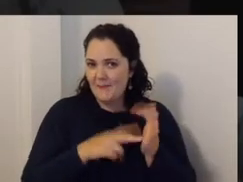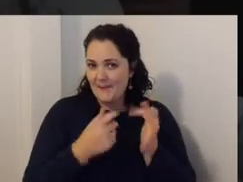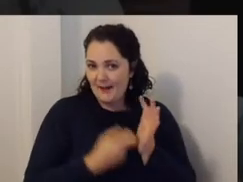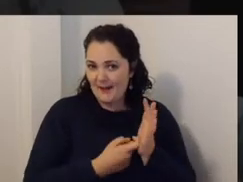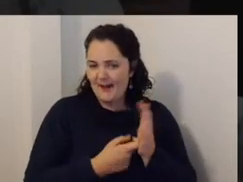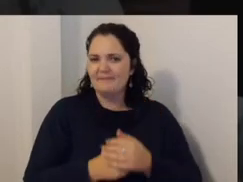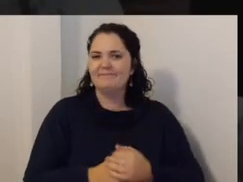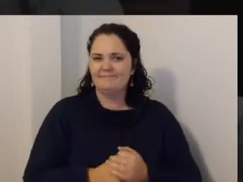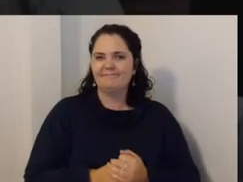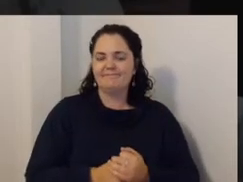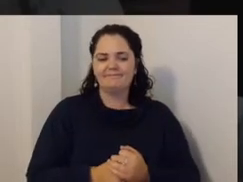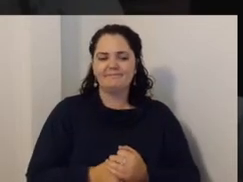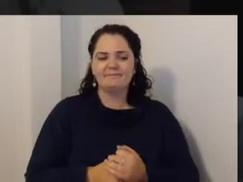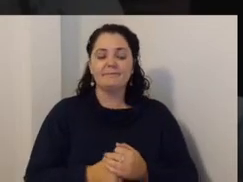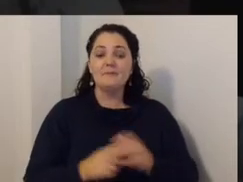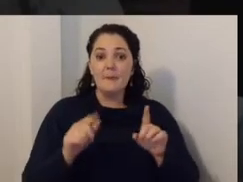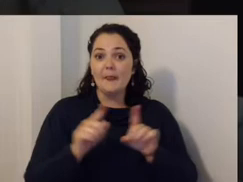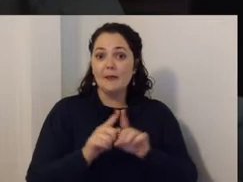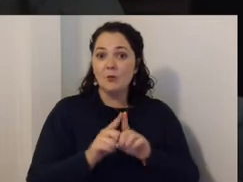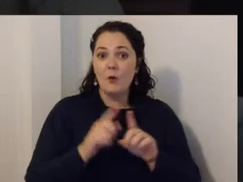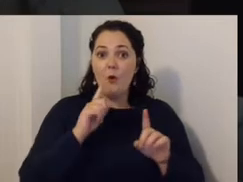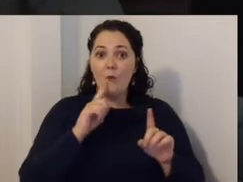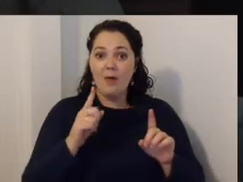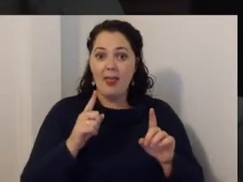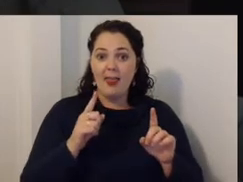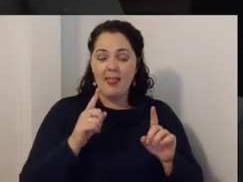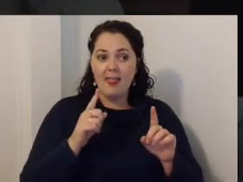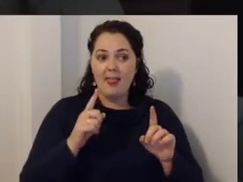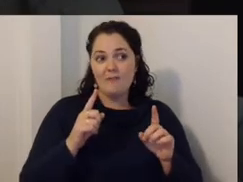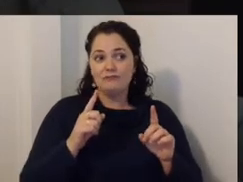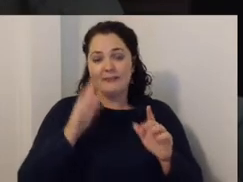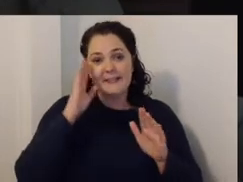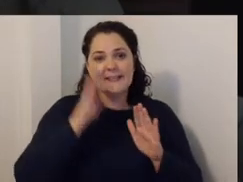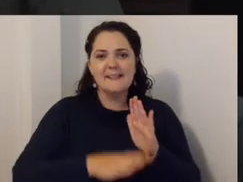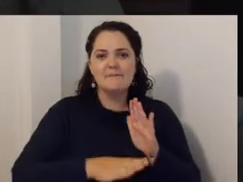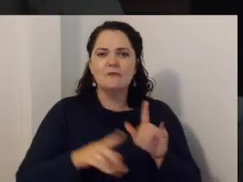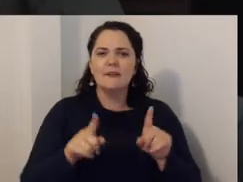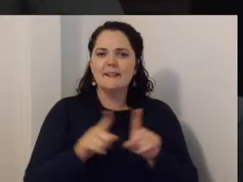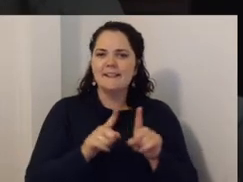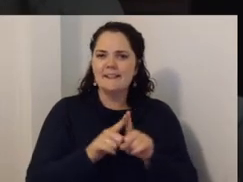going to explore what you see happening on my face and in my body right now which is this modeling of